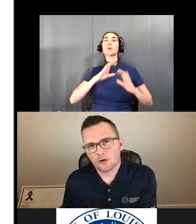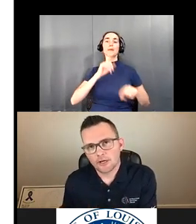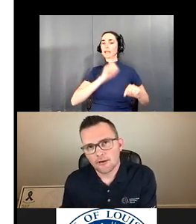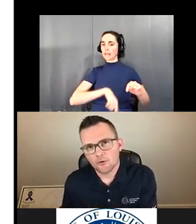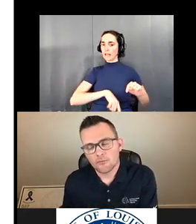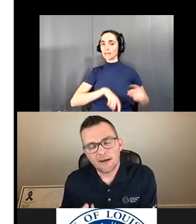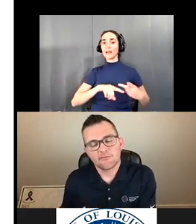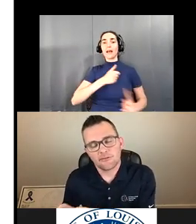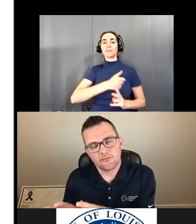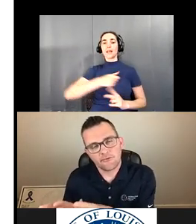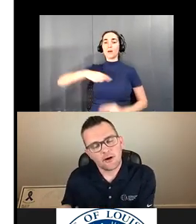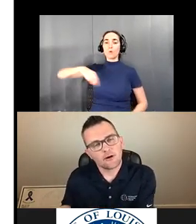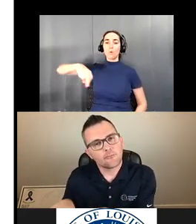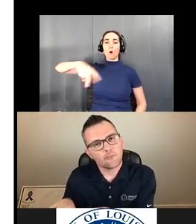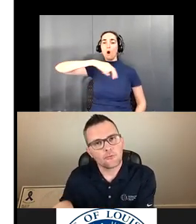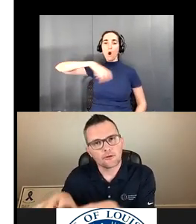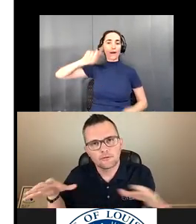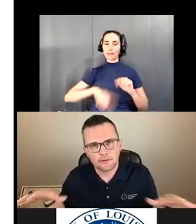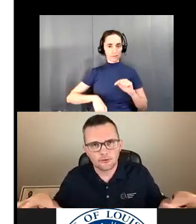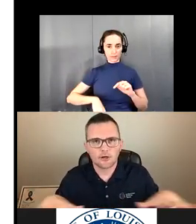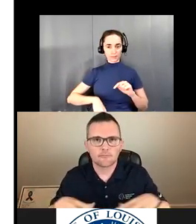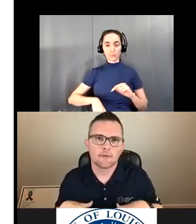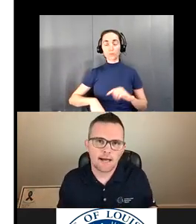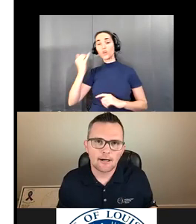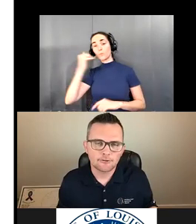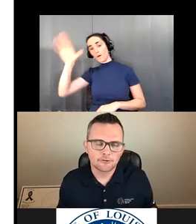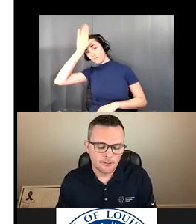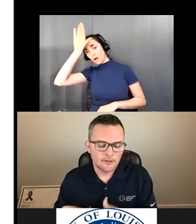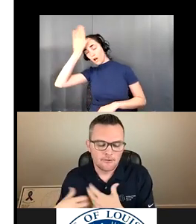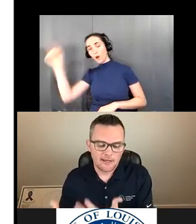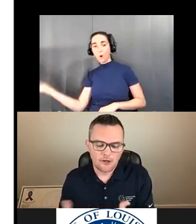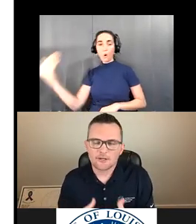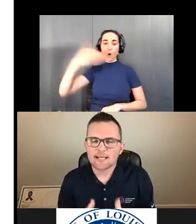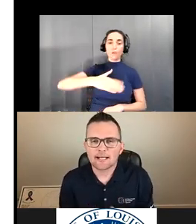can't walk my the fire department that would come to my house, they know exactly where